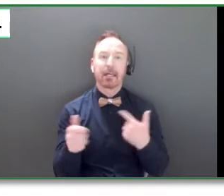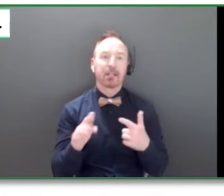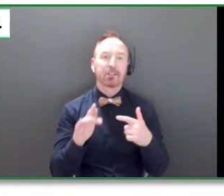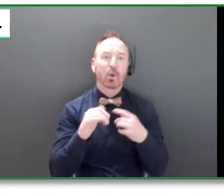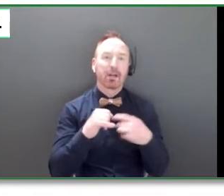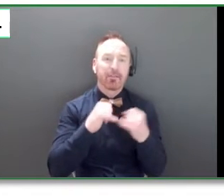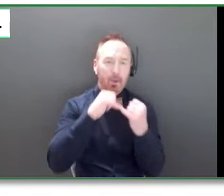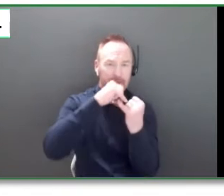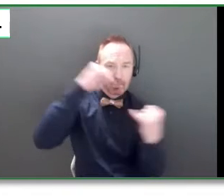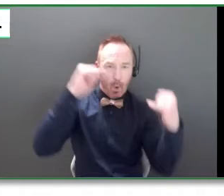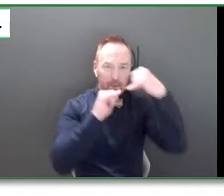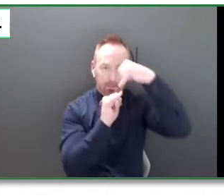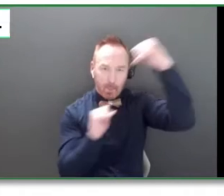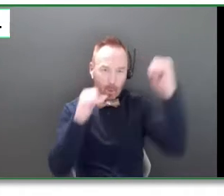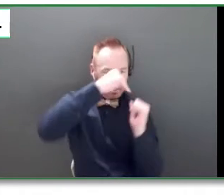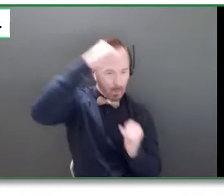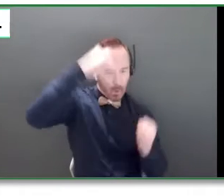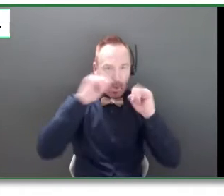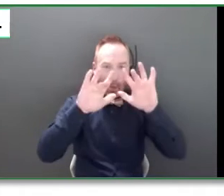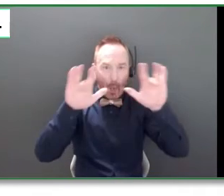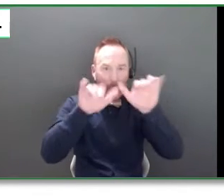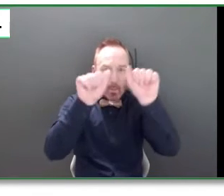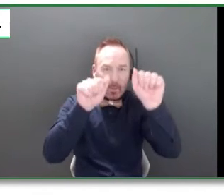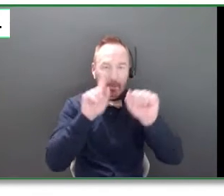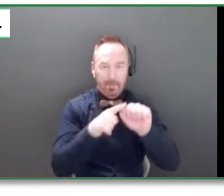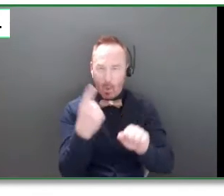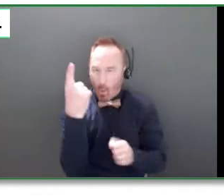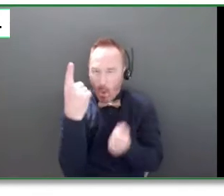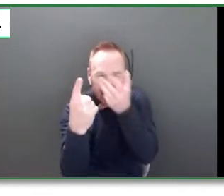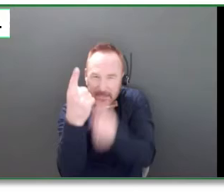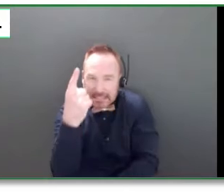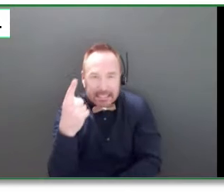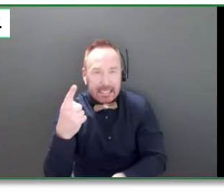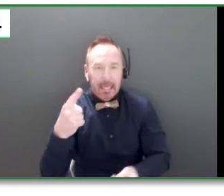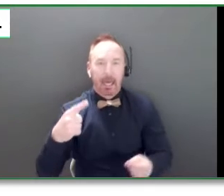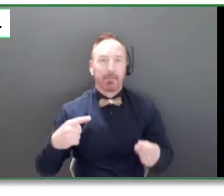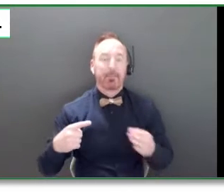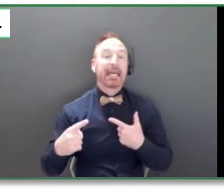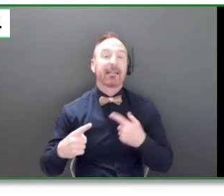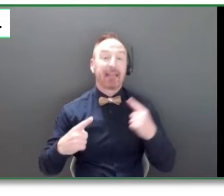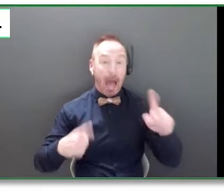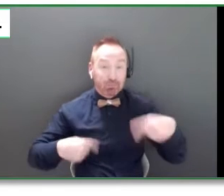as if we complete all spokes.